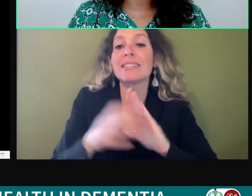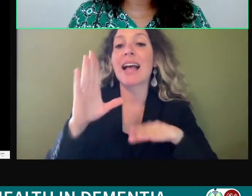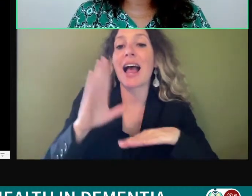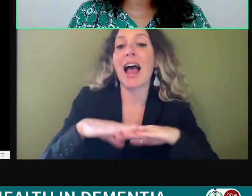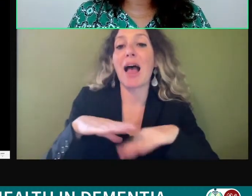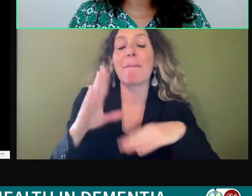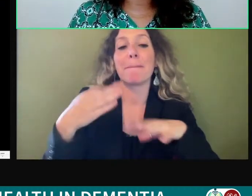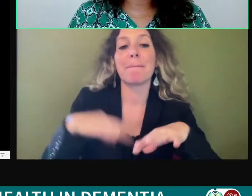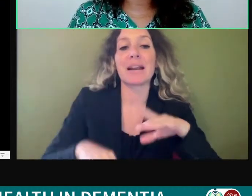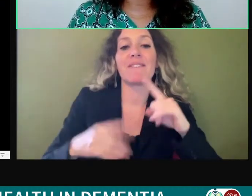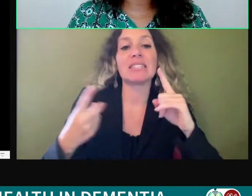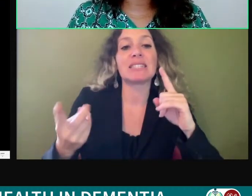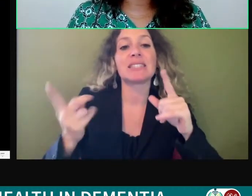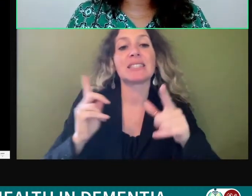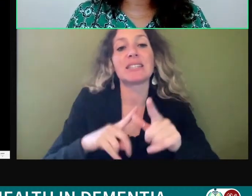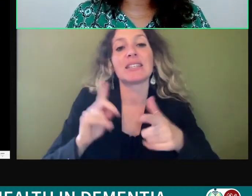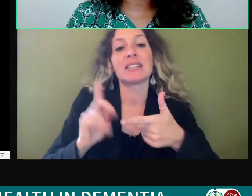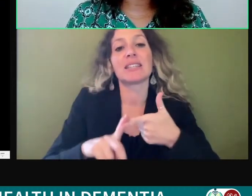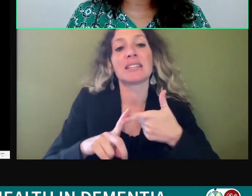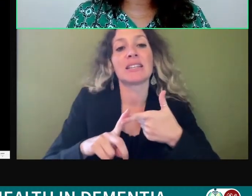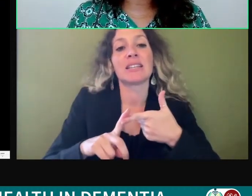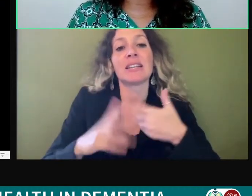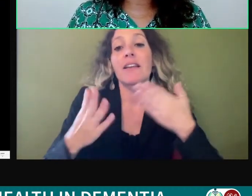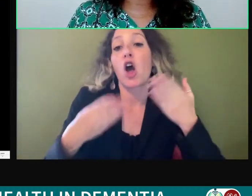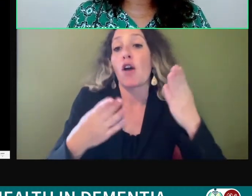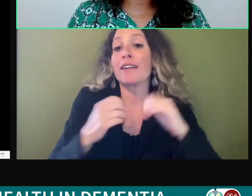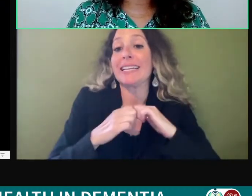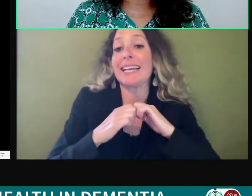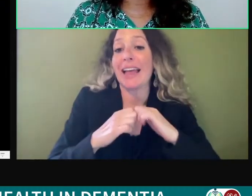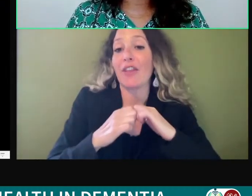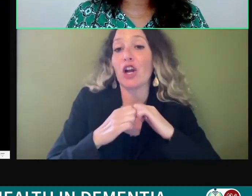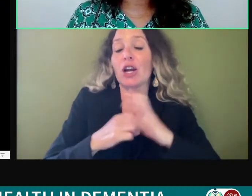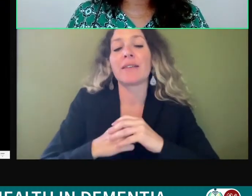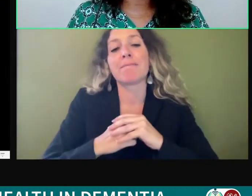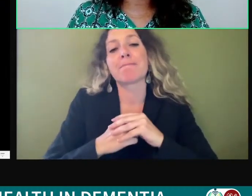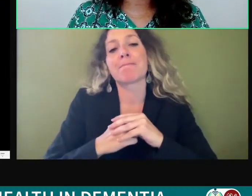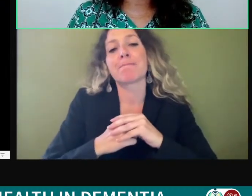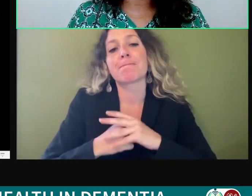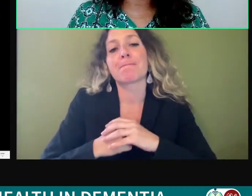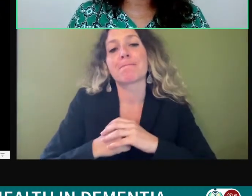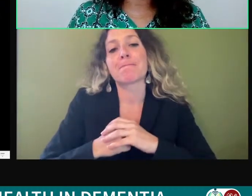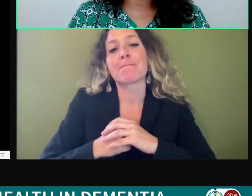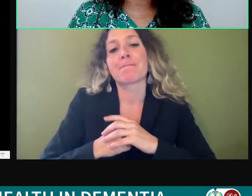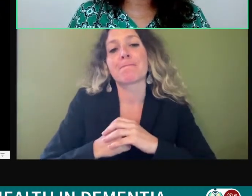And they didn't really offer it to us together, they offered it to him, and so I was not able to